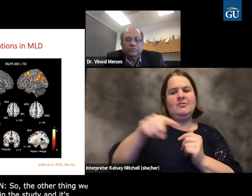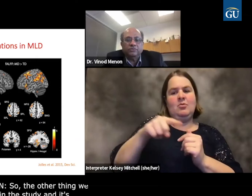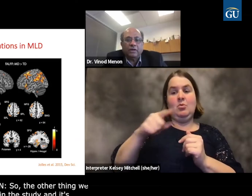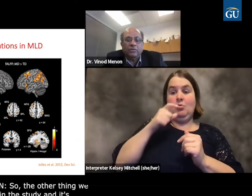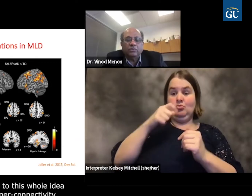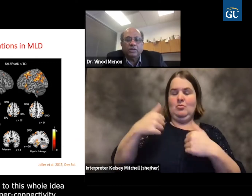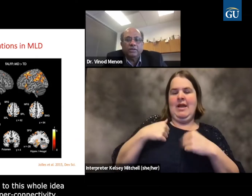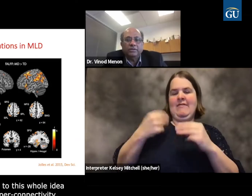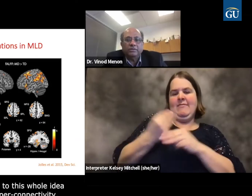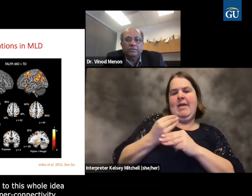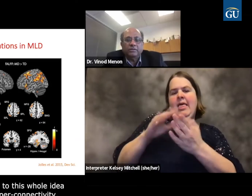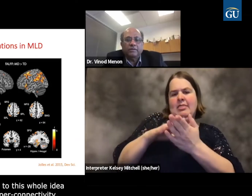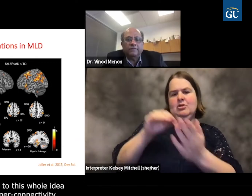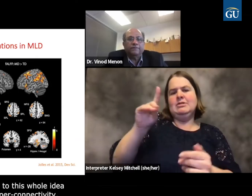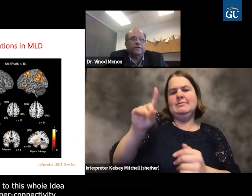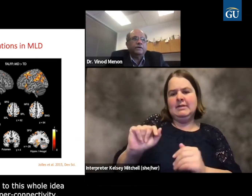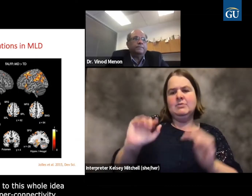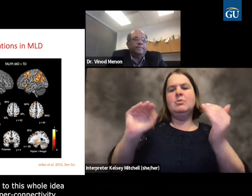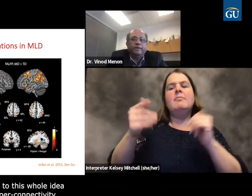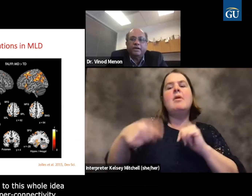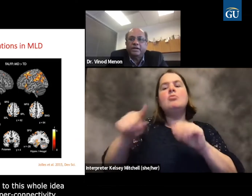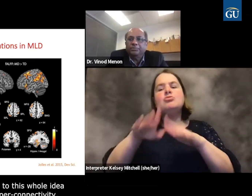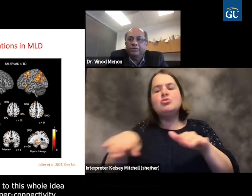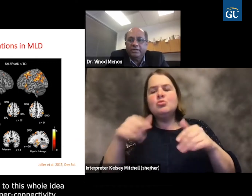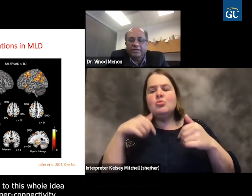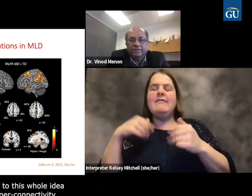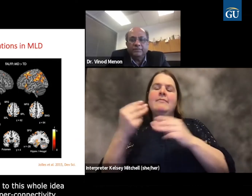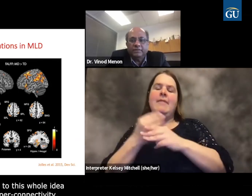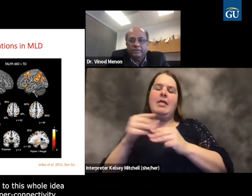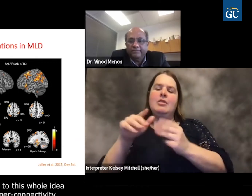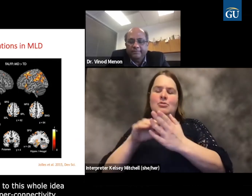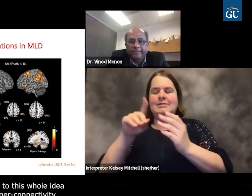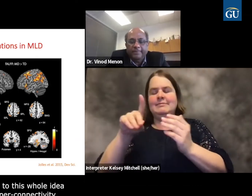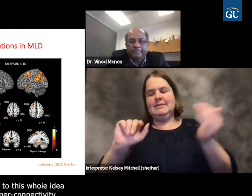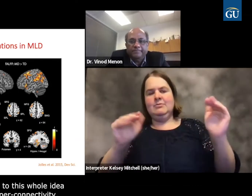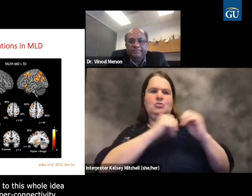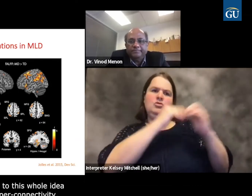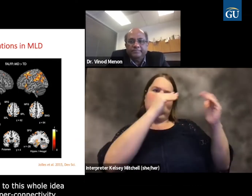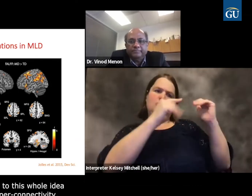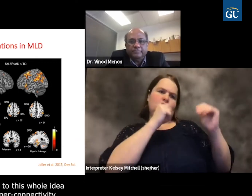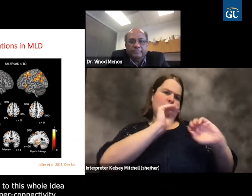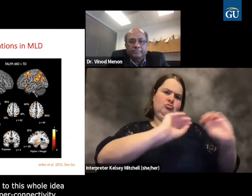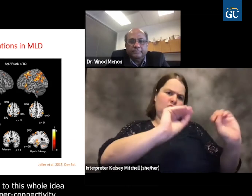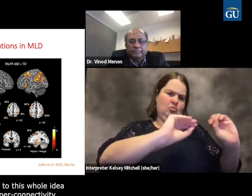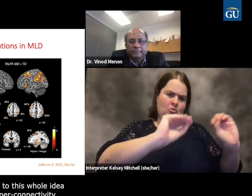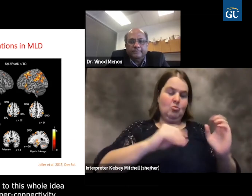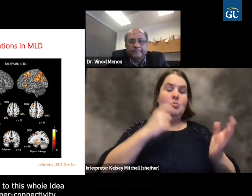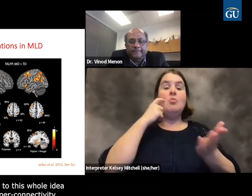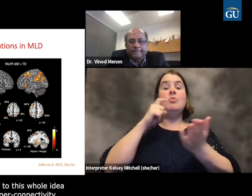and it's related to this whole idea of hyperconnectivity